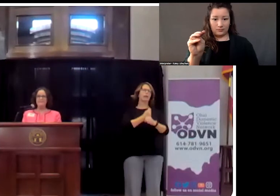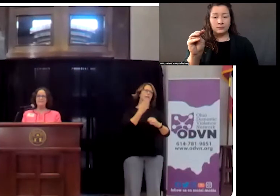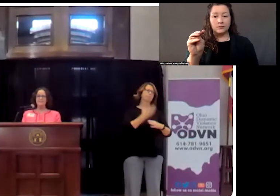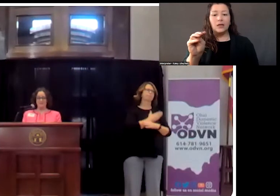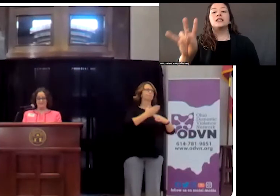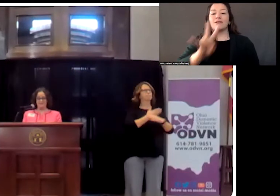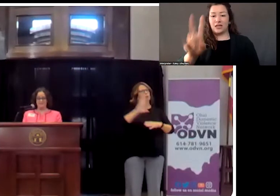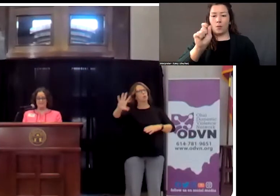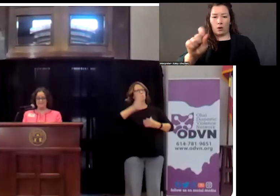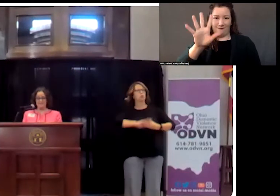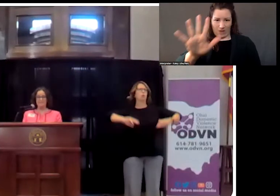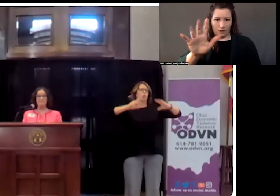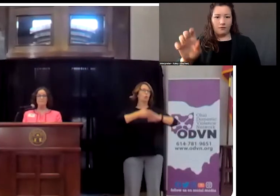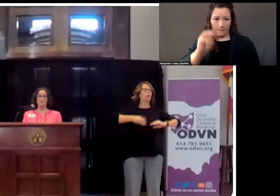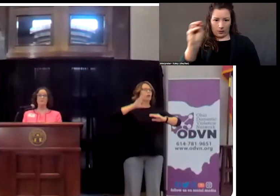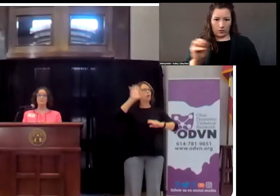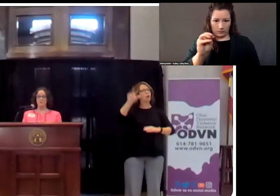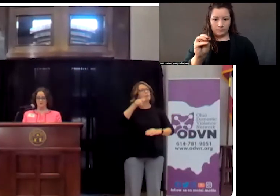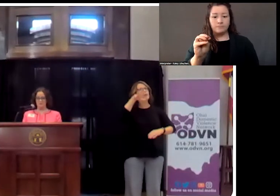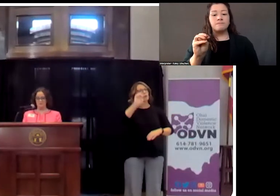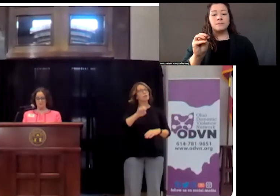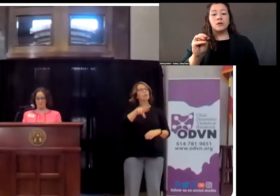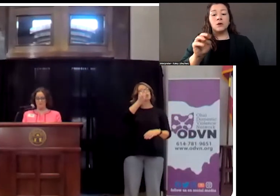In 2015, Bridget, her daughter Julie